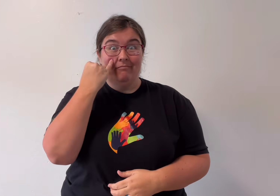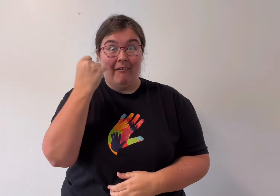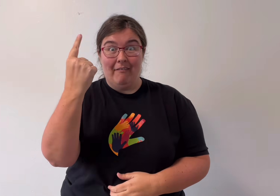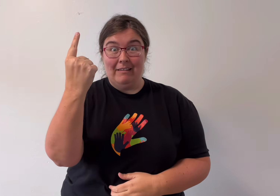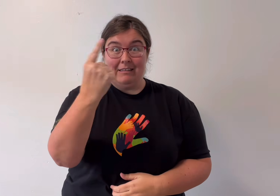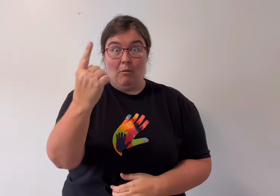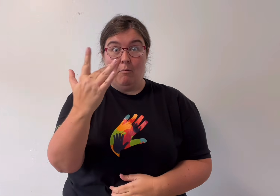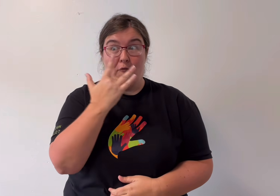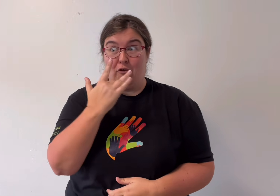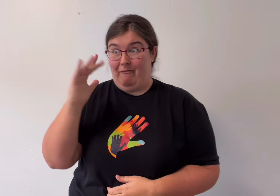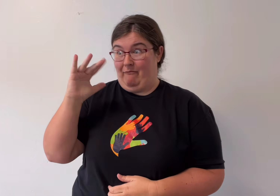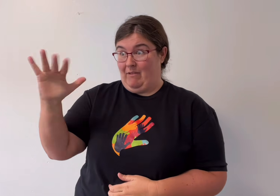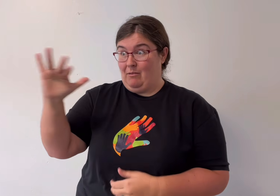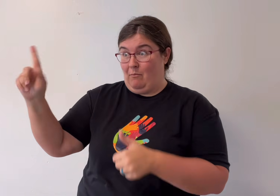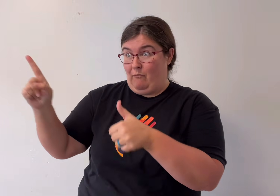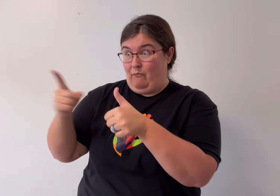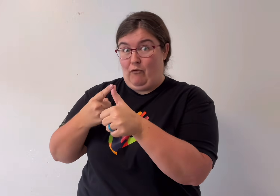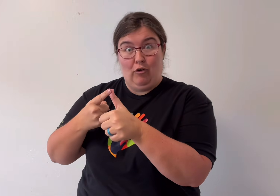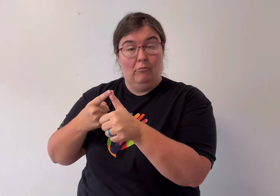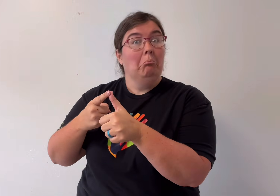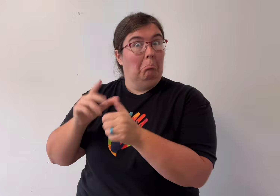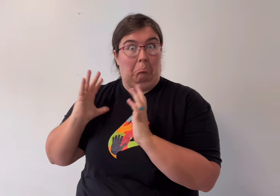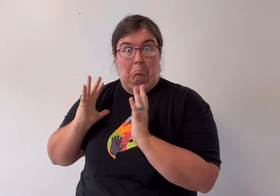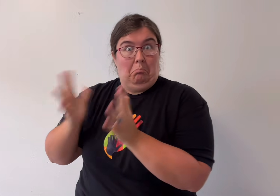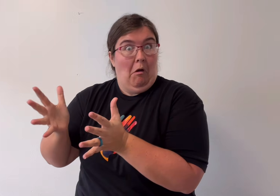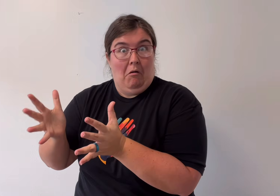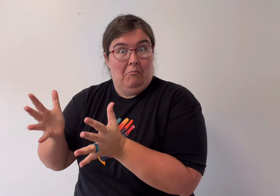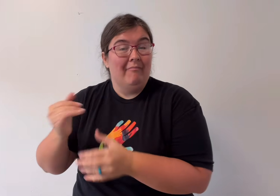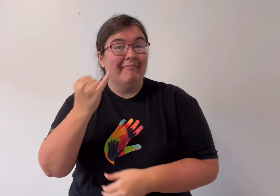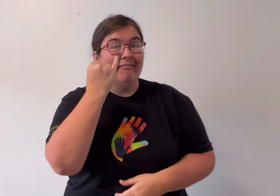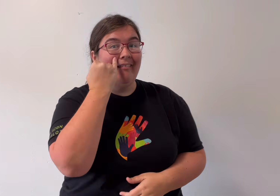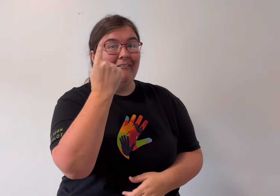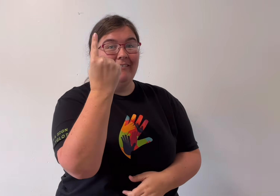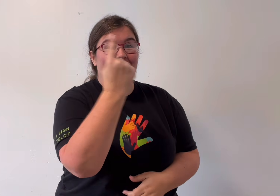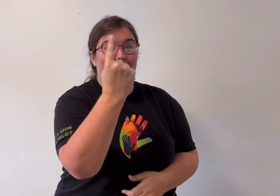So, if someone prefers a fingerspelling first approach, that's fine.